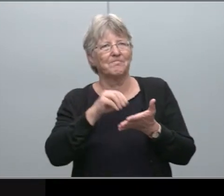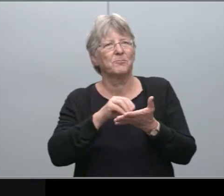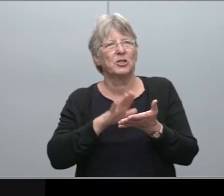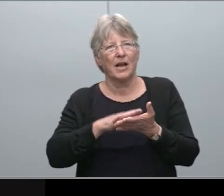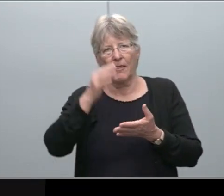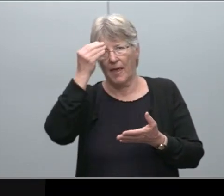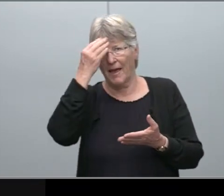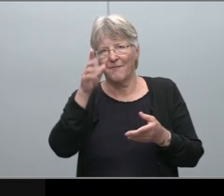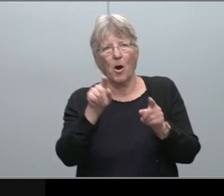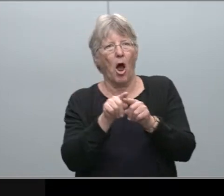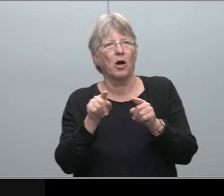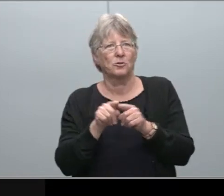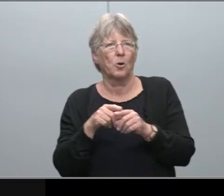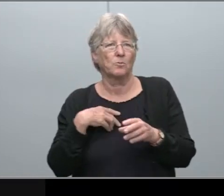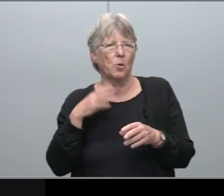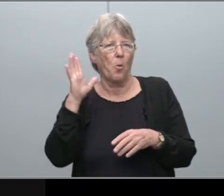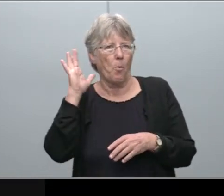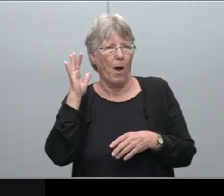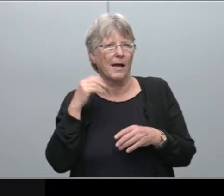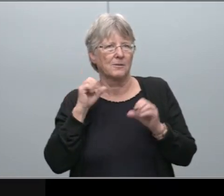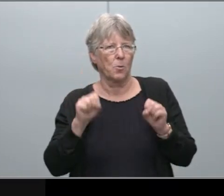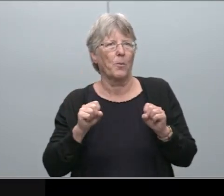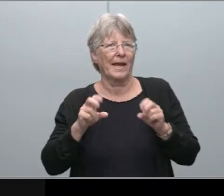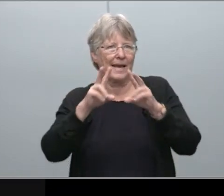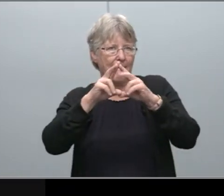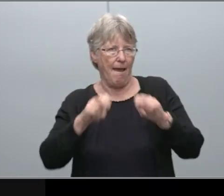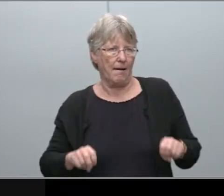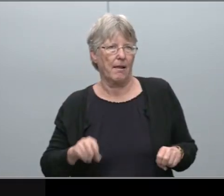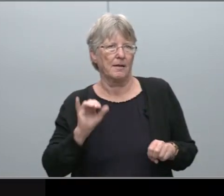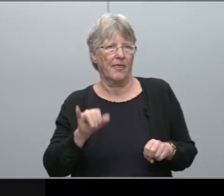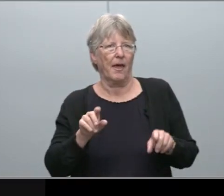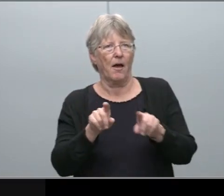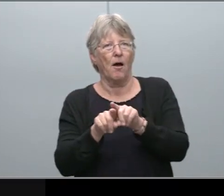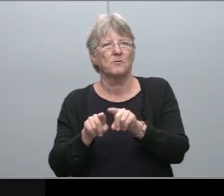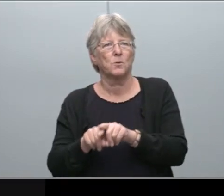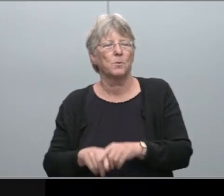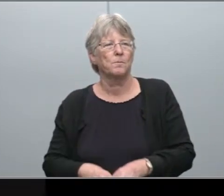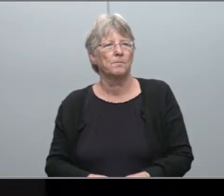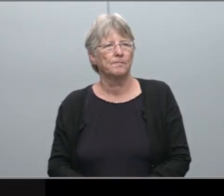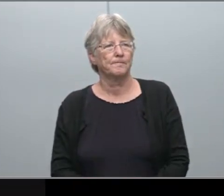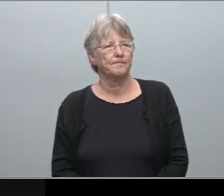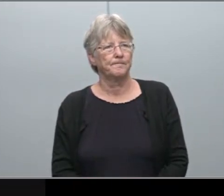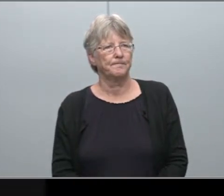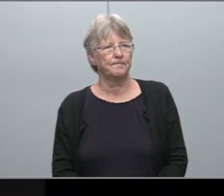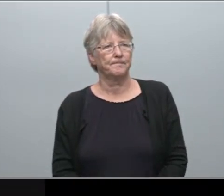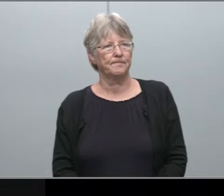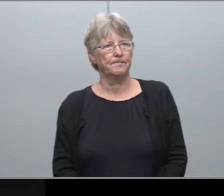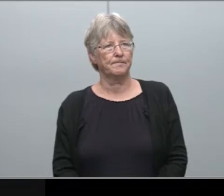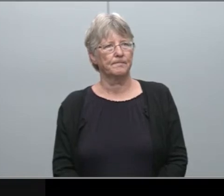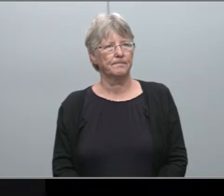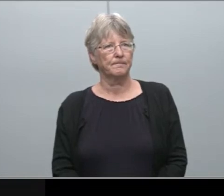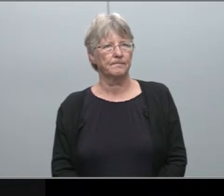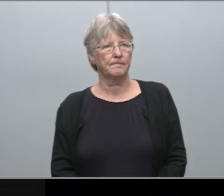to include students with disabilities. And I wonder if there's, it gets tricky